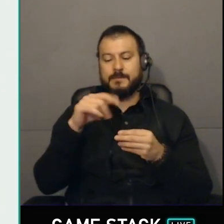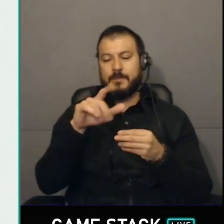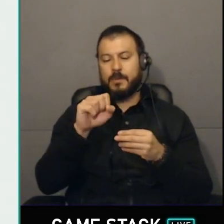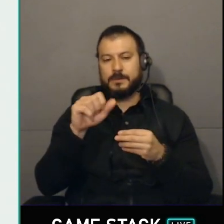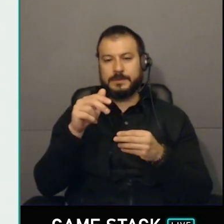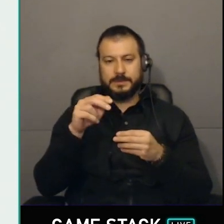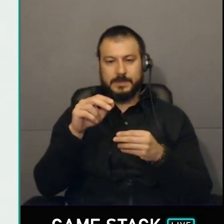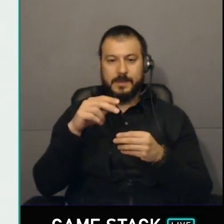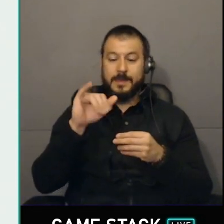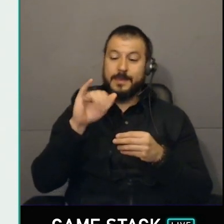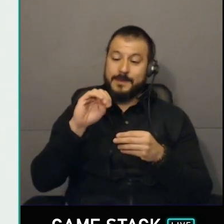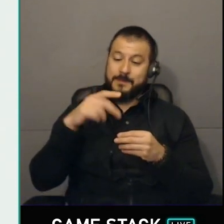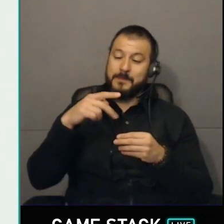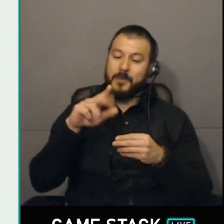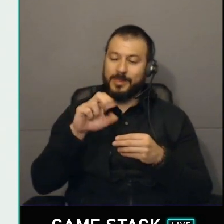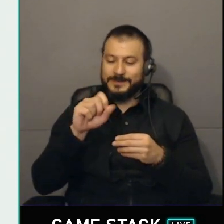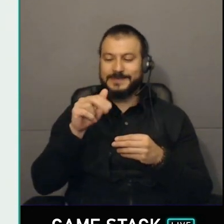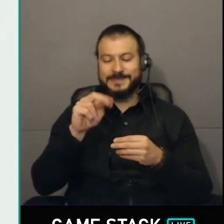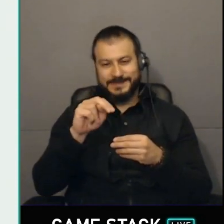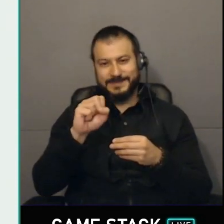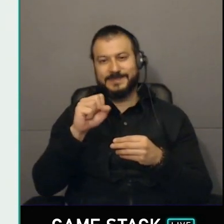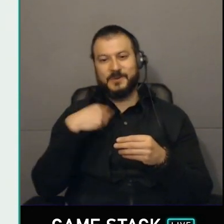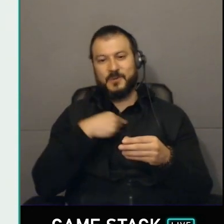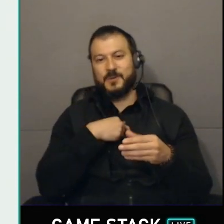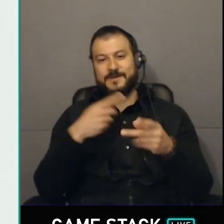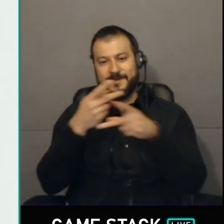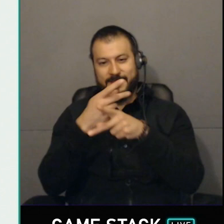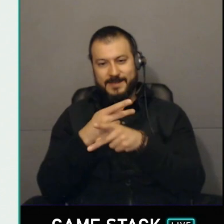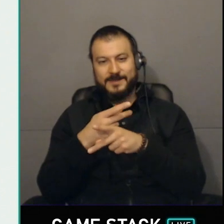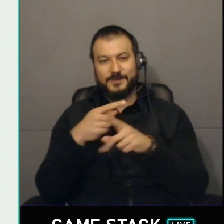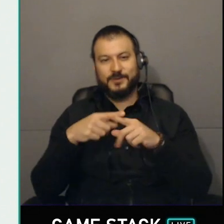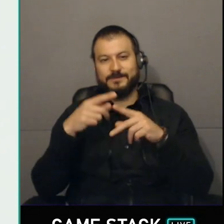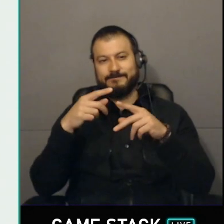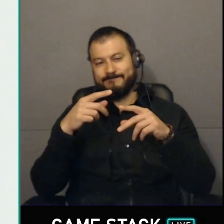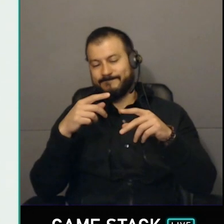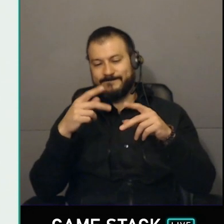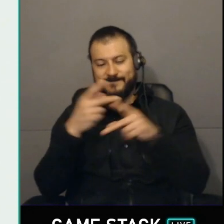to keep those bodies separate can go into calculating a friction impulse.